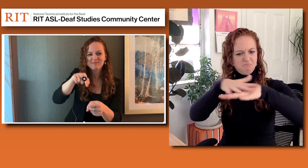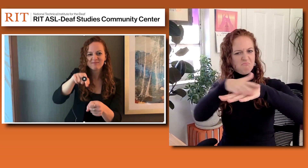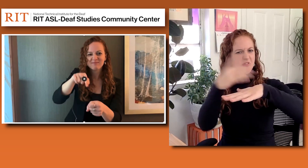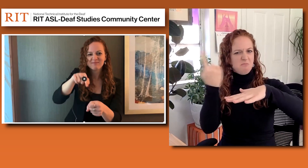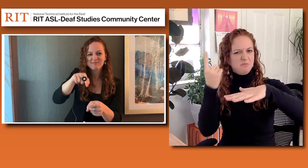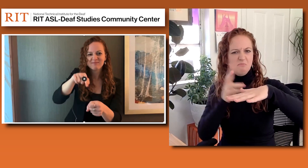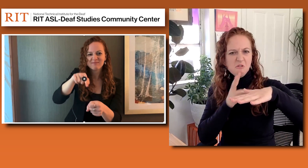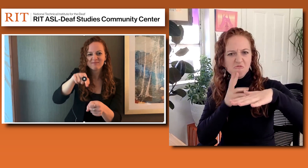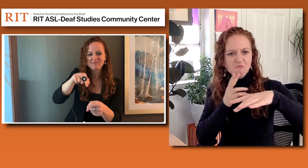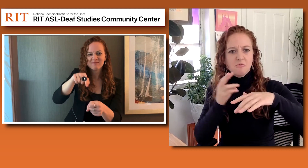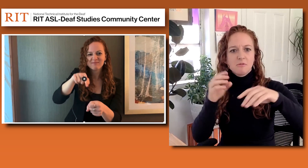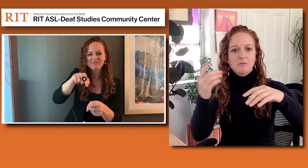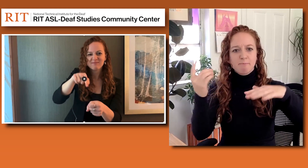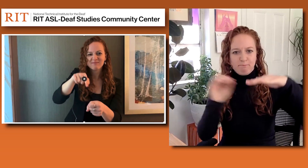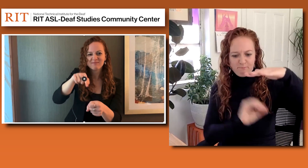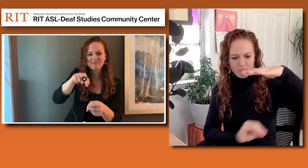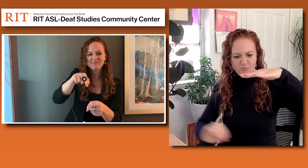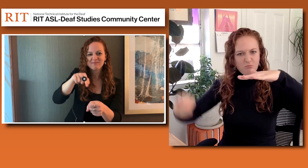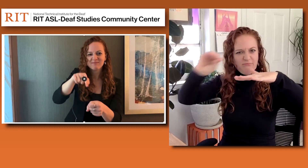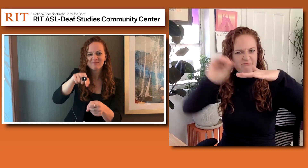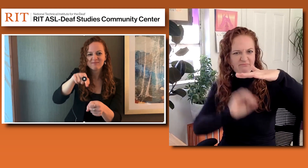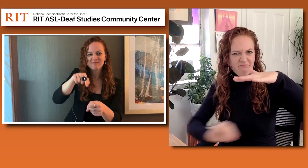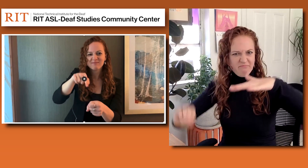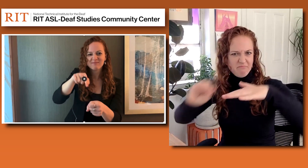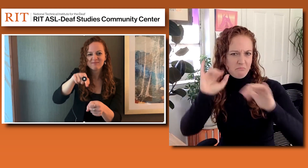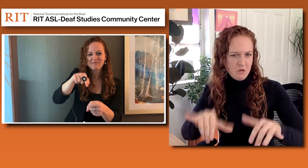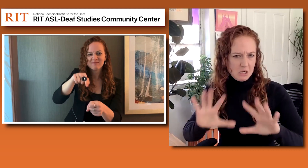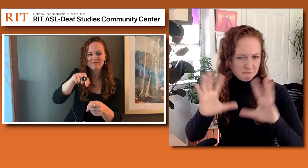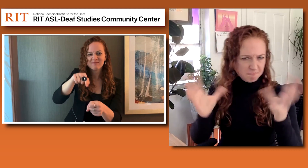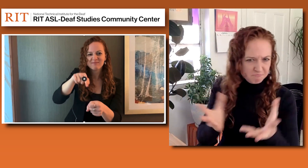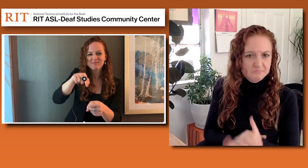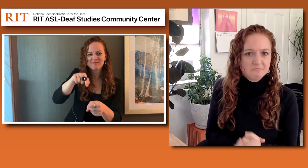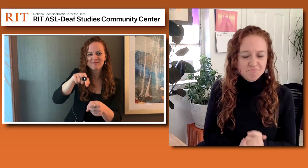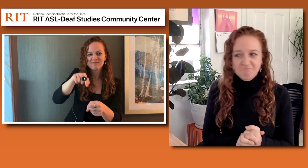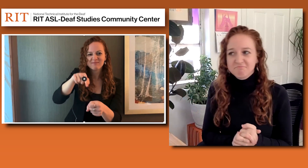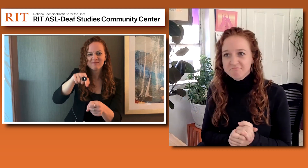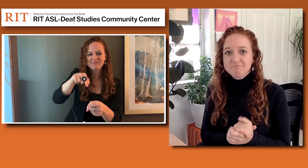"There's the surface of the water, and there's something that's moving from underneath."